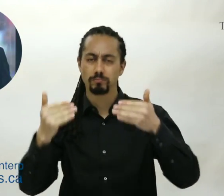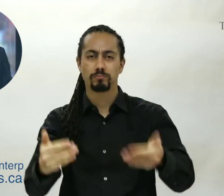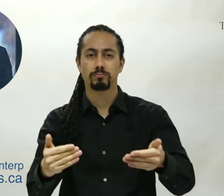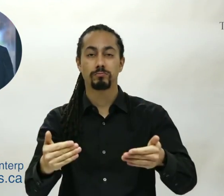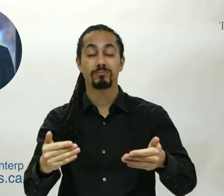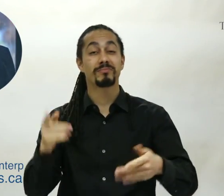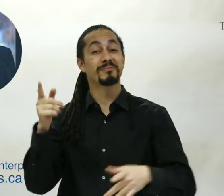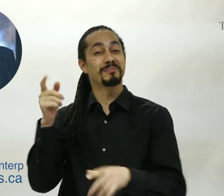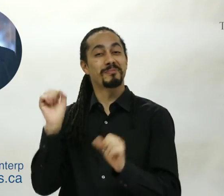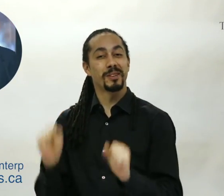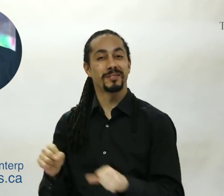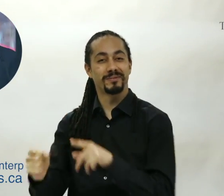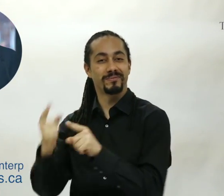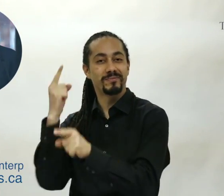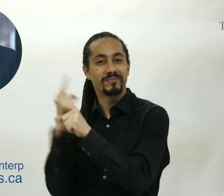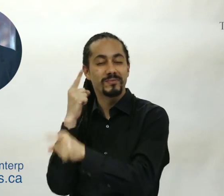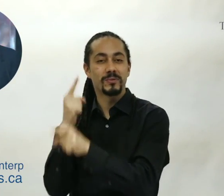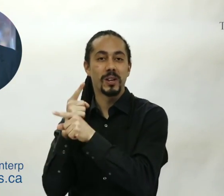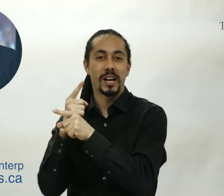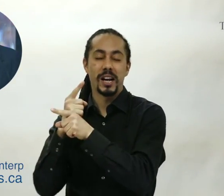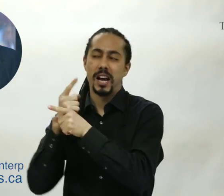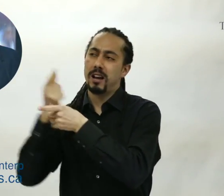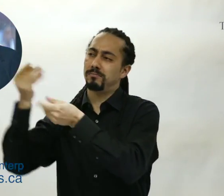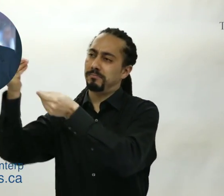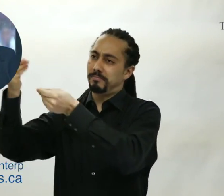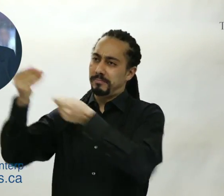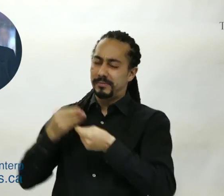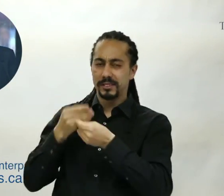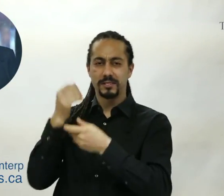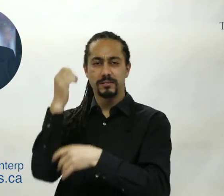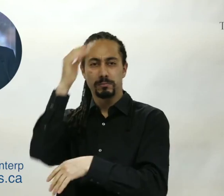Perhaps Madiba was right that he inherited, a proud rebelliousness,